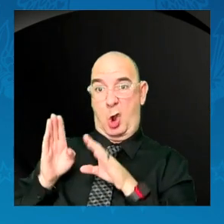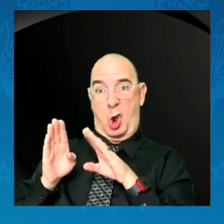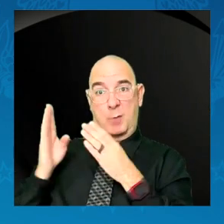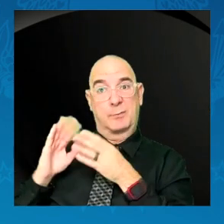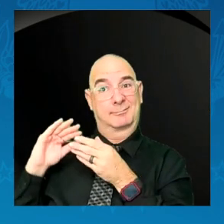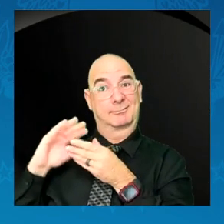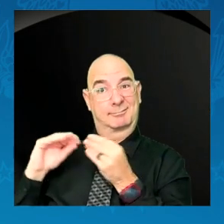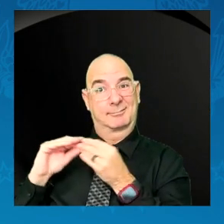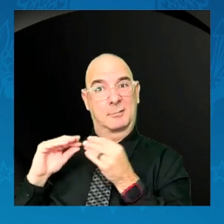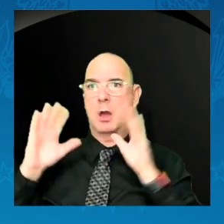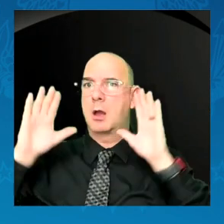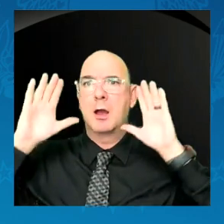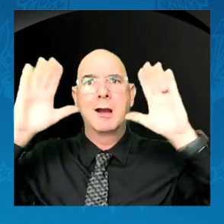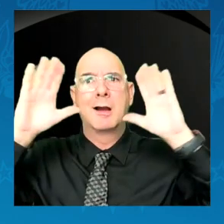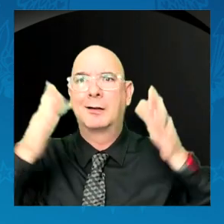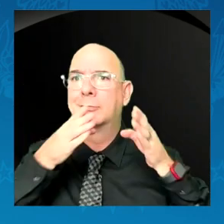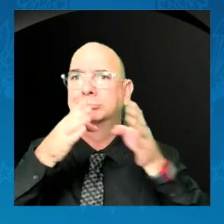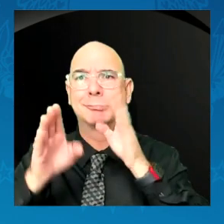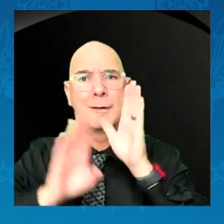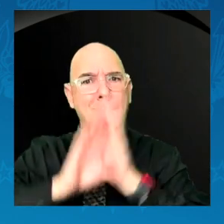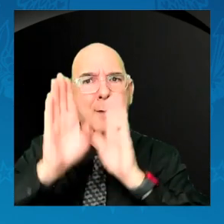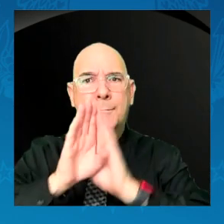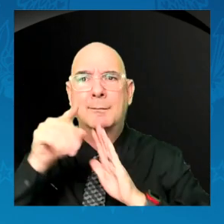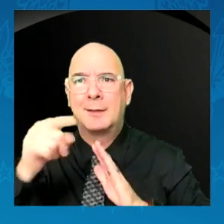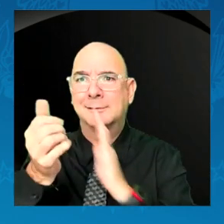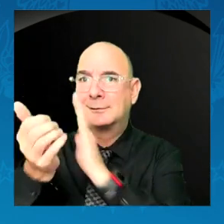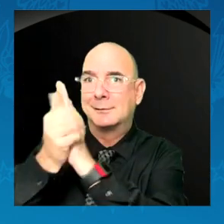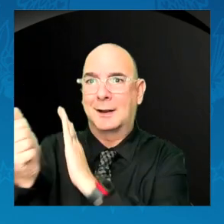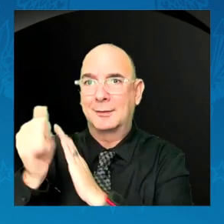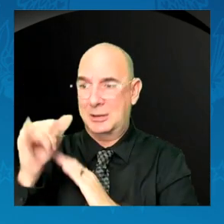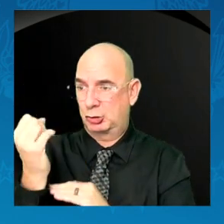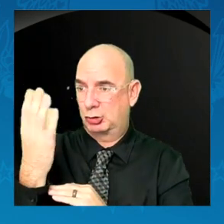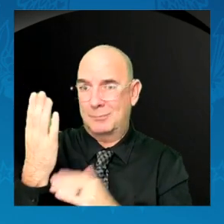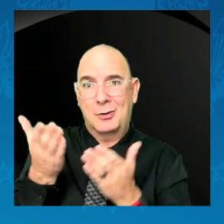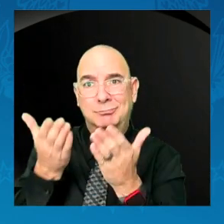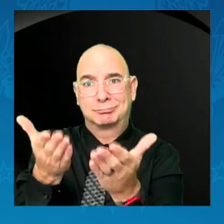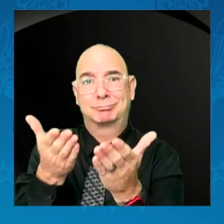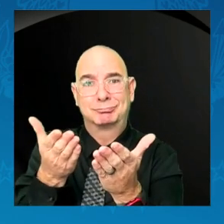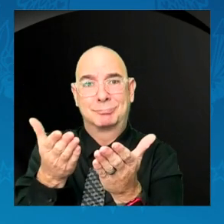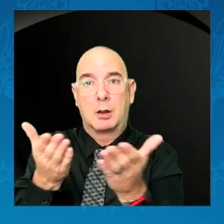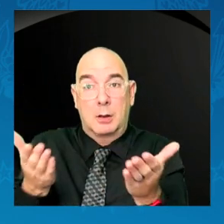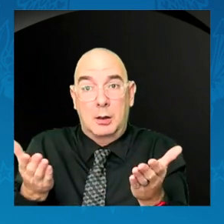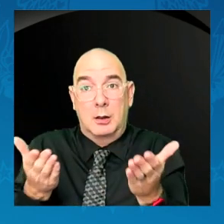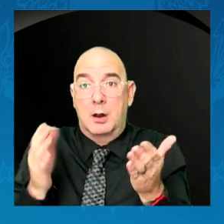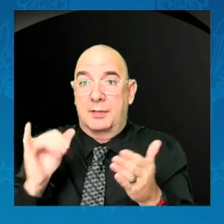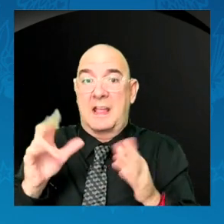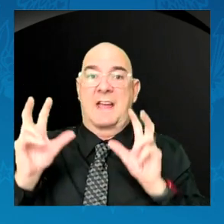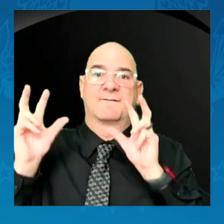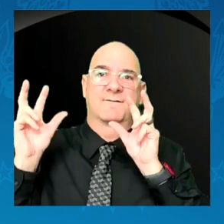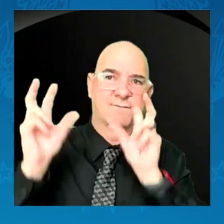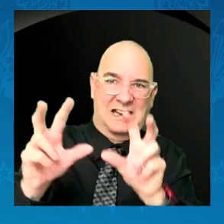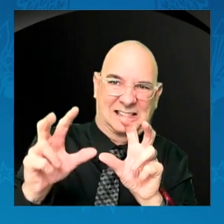skilled craftspeople in the jobs that you suggest, like welding, is to invest in registered apprenticeships, which is a proven workforce model